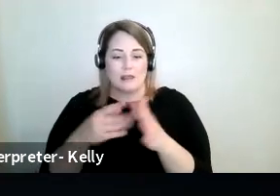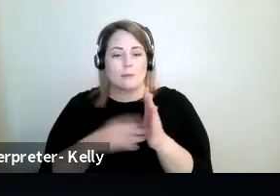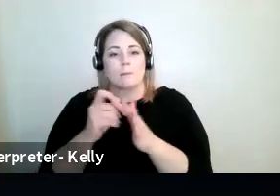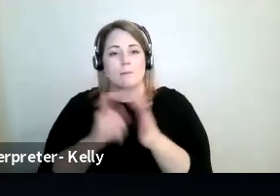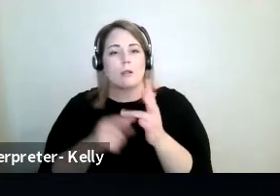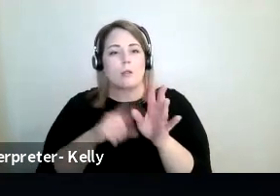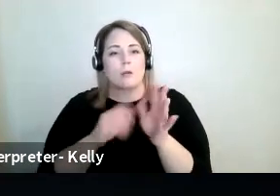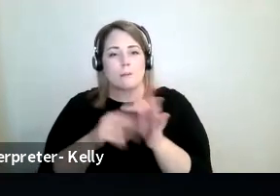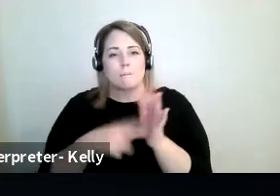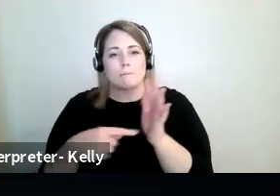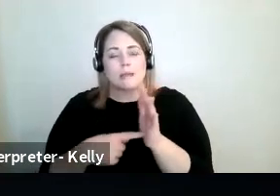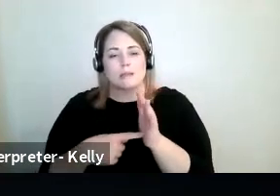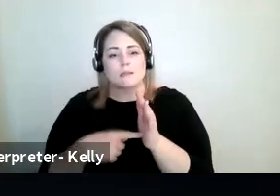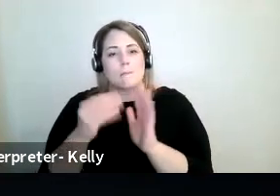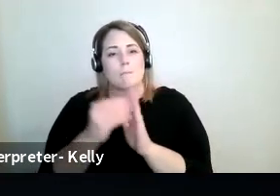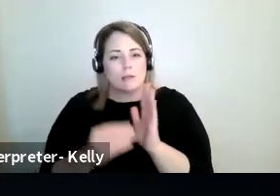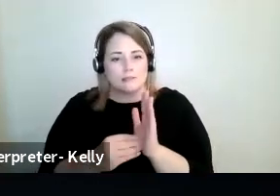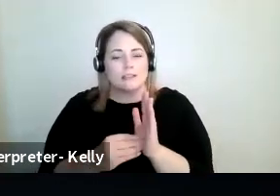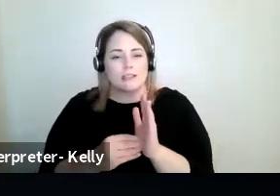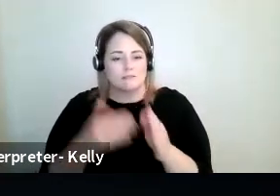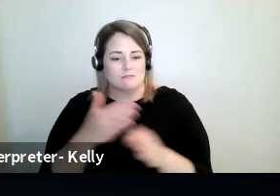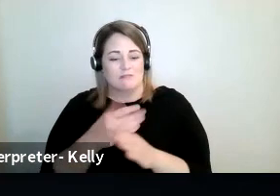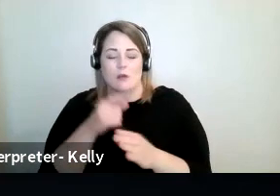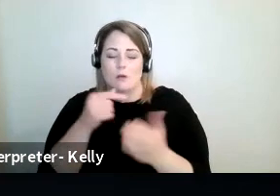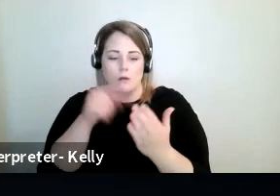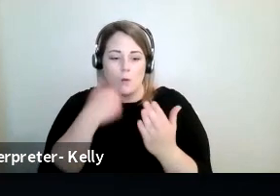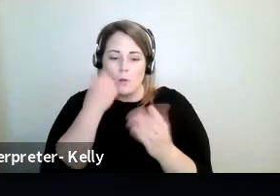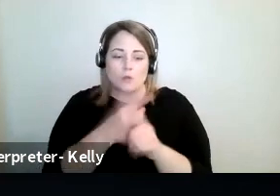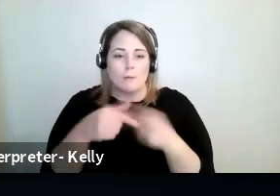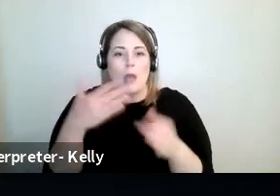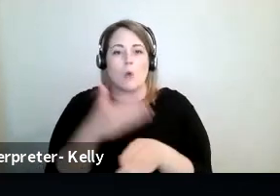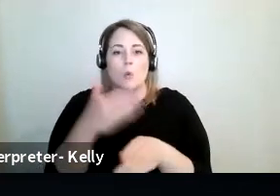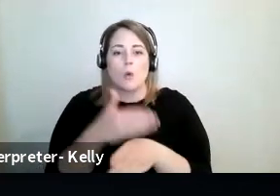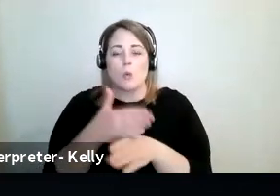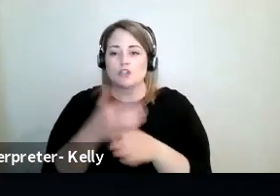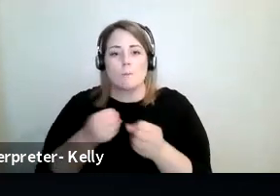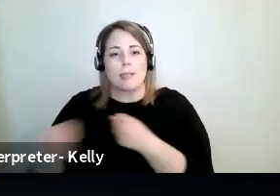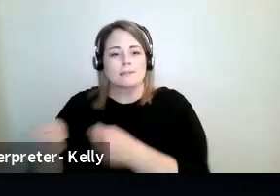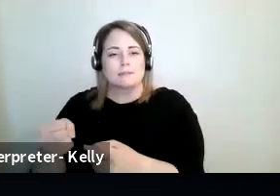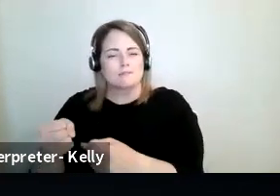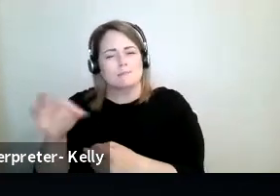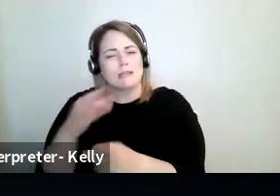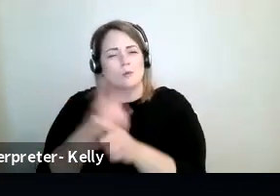so much is about job or work placement. We don't talk about careers. We don't talk about, you know,